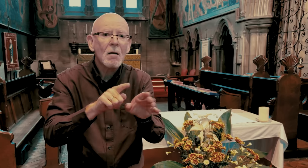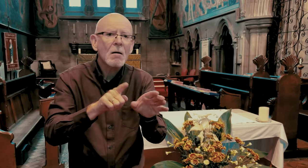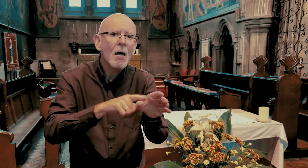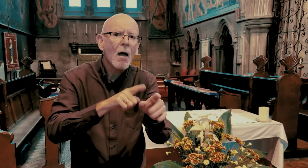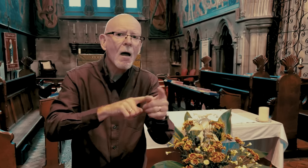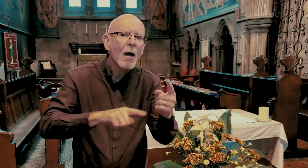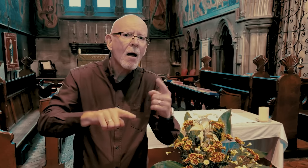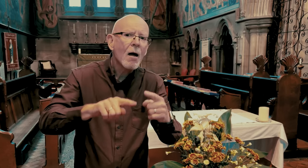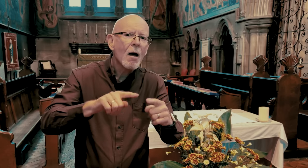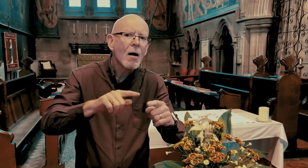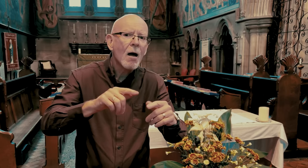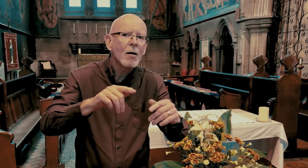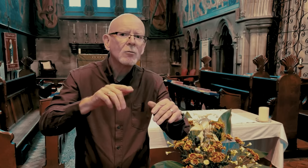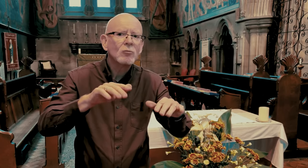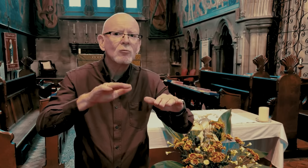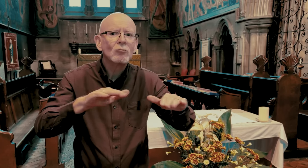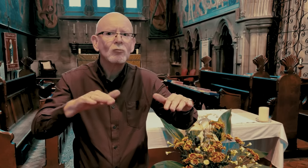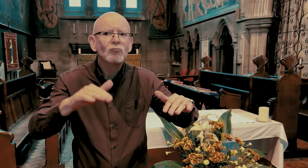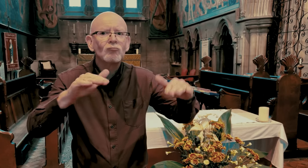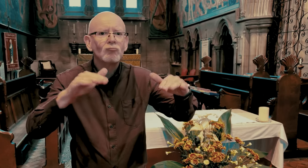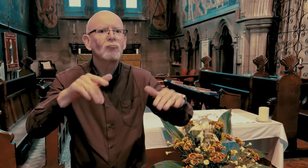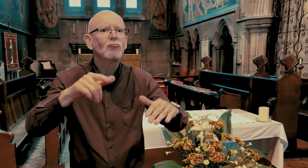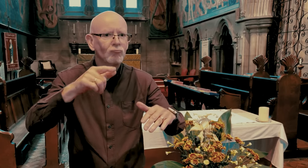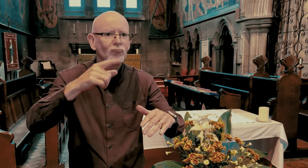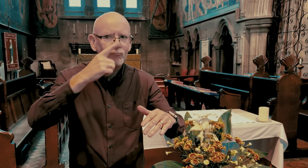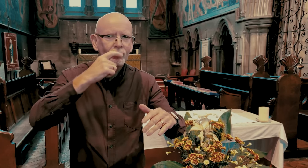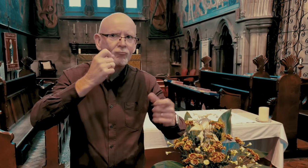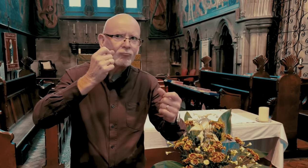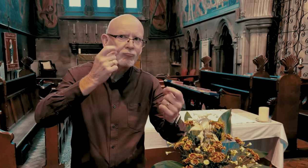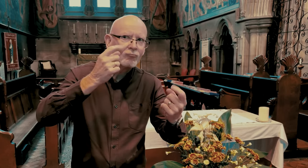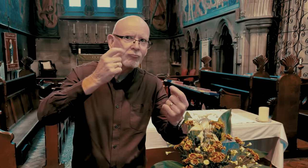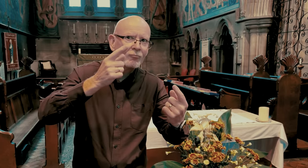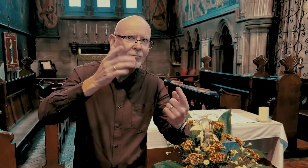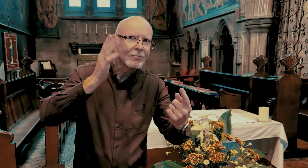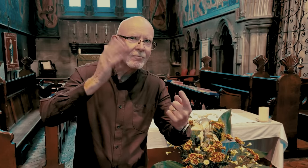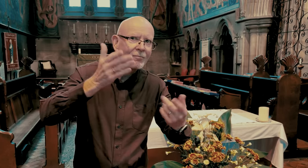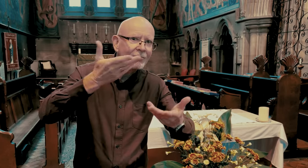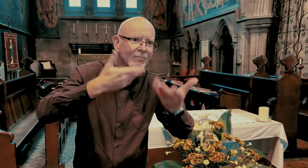and all those who could hear with understanding.